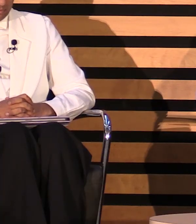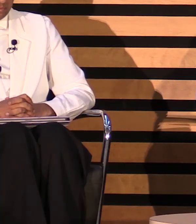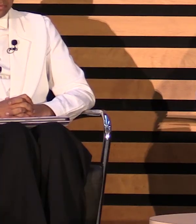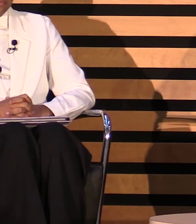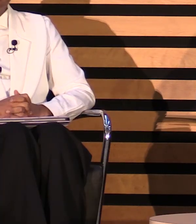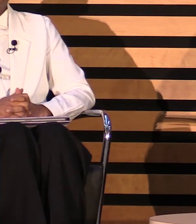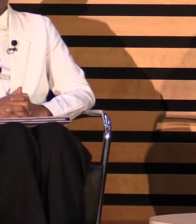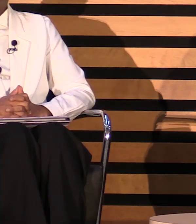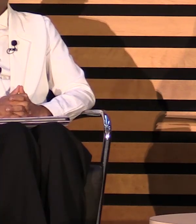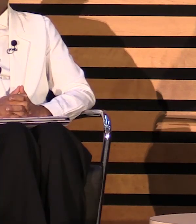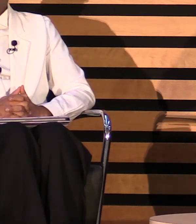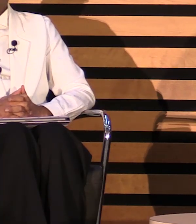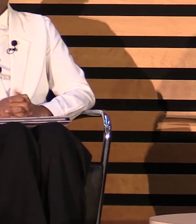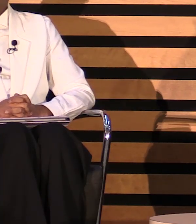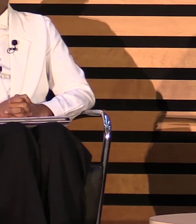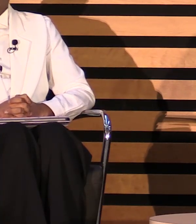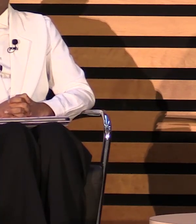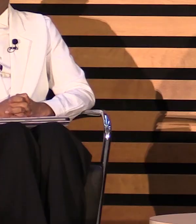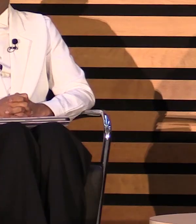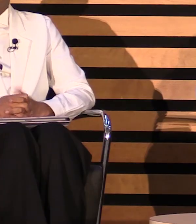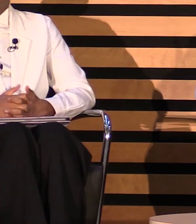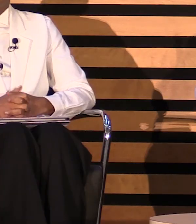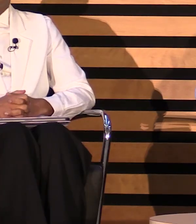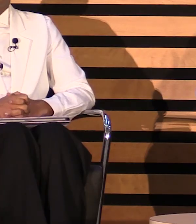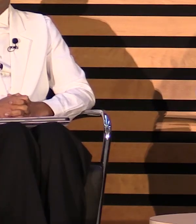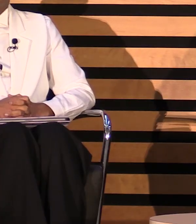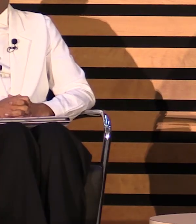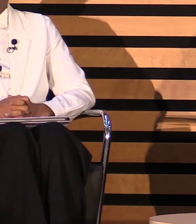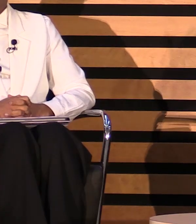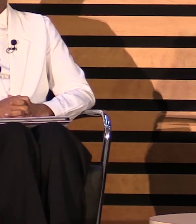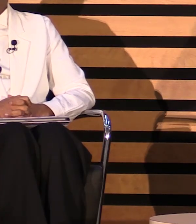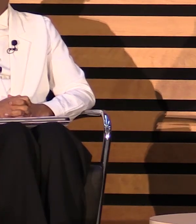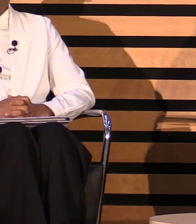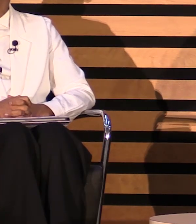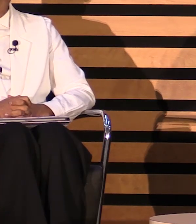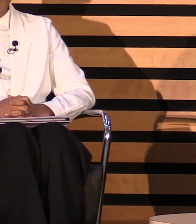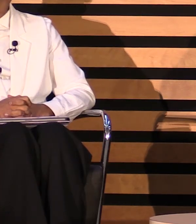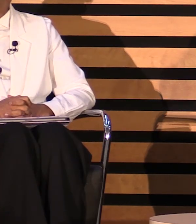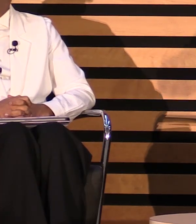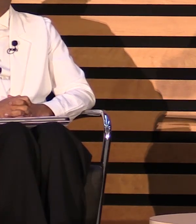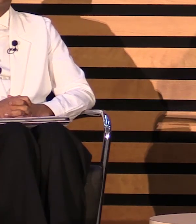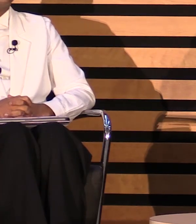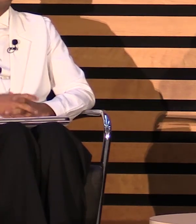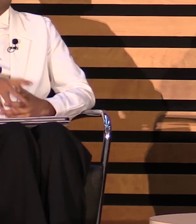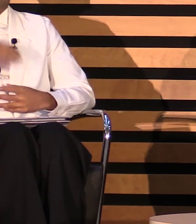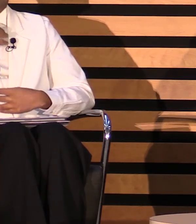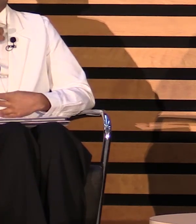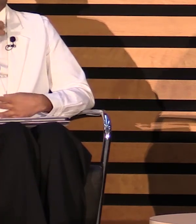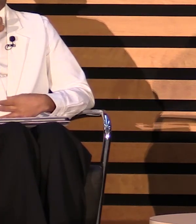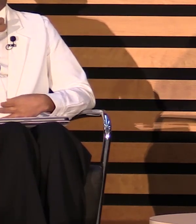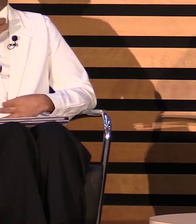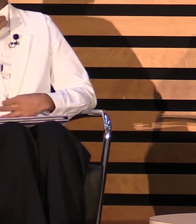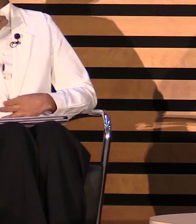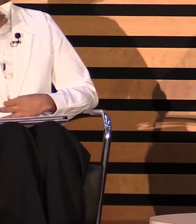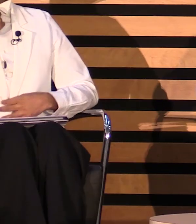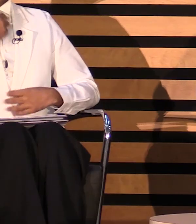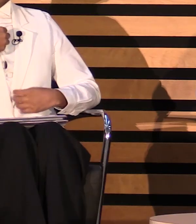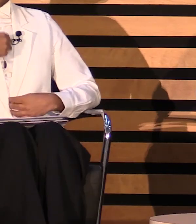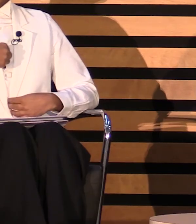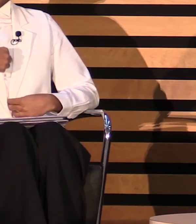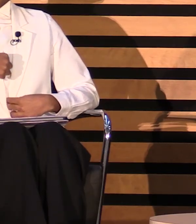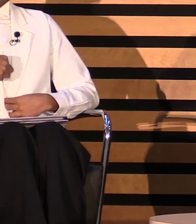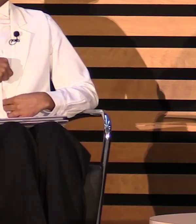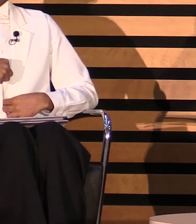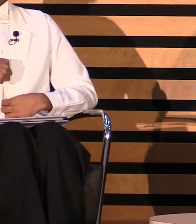There's 1.6 million deaf and hard of hearing people right now in Canada.